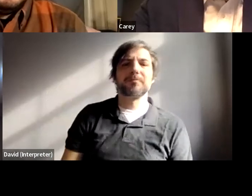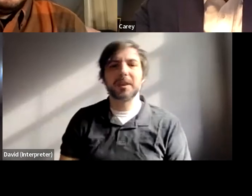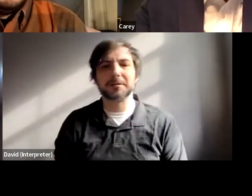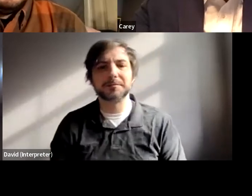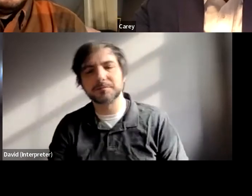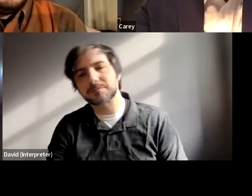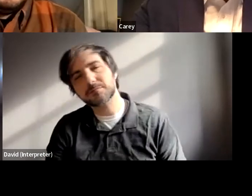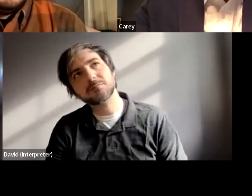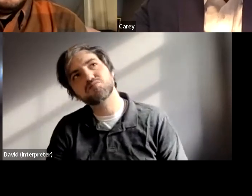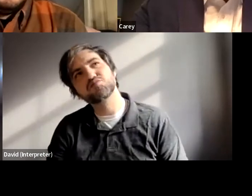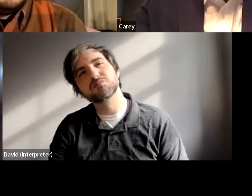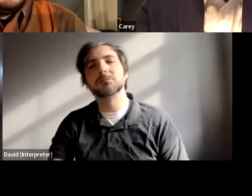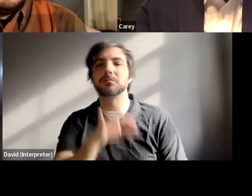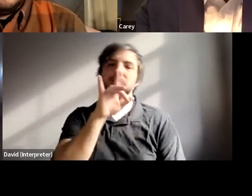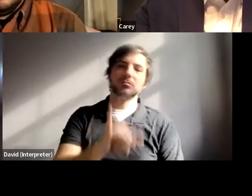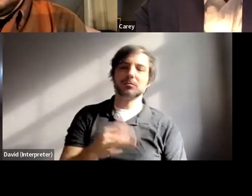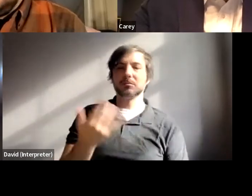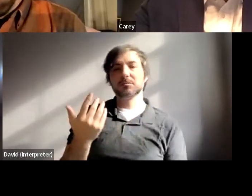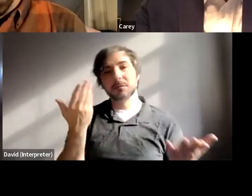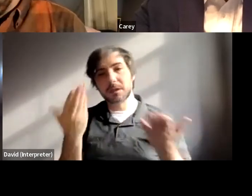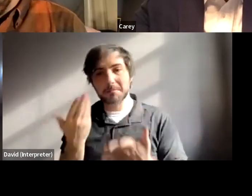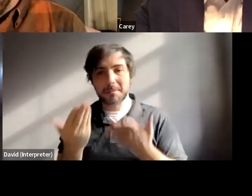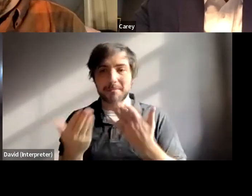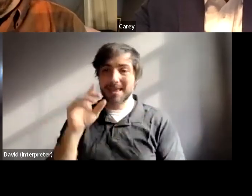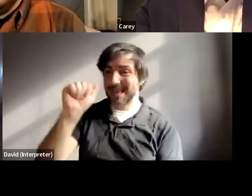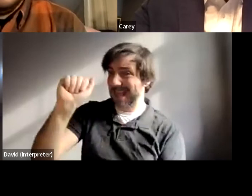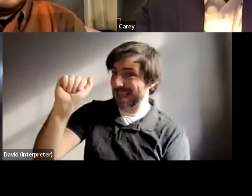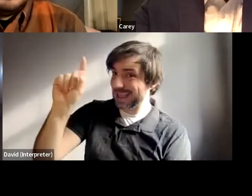like I said before, it might be ADA compliant but it might not be user friendly